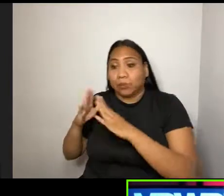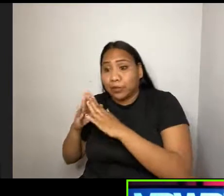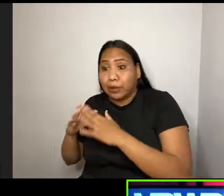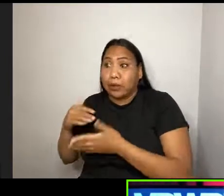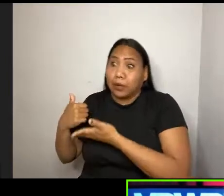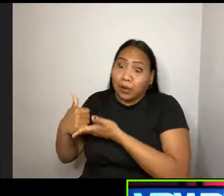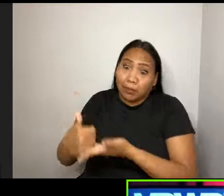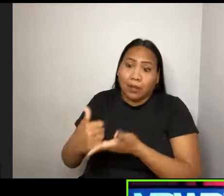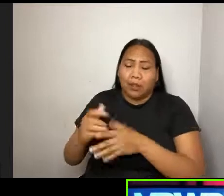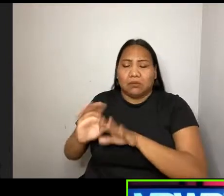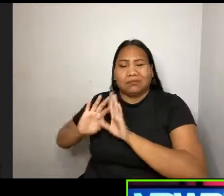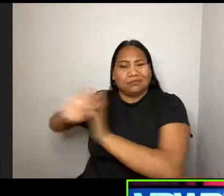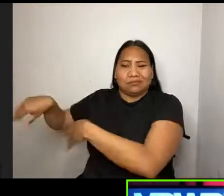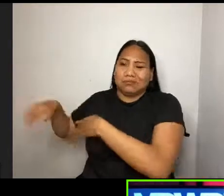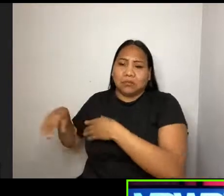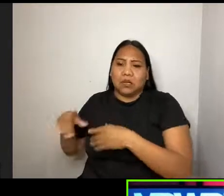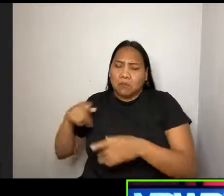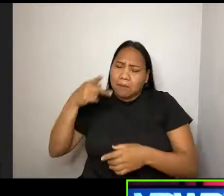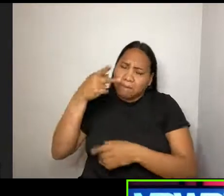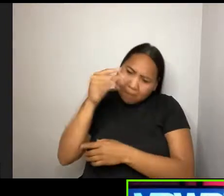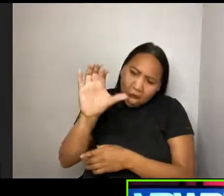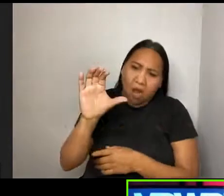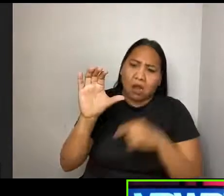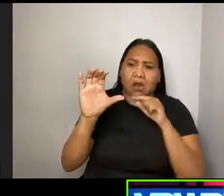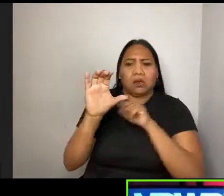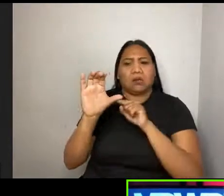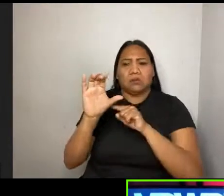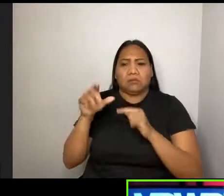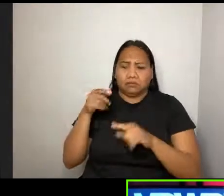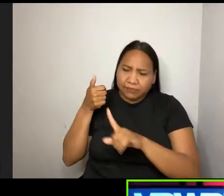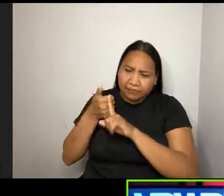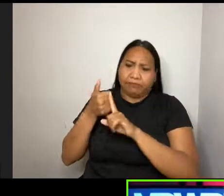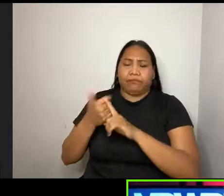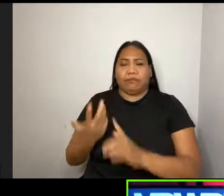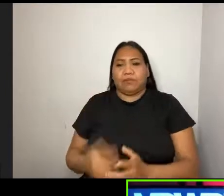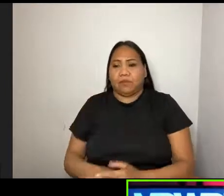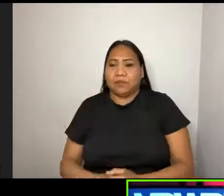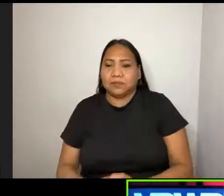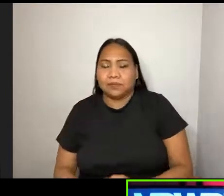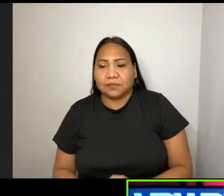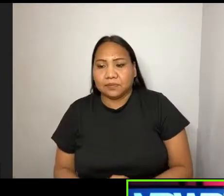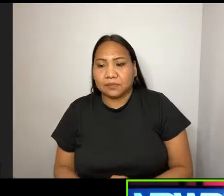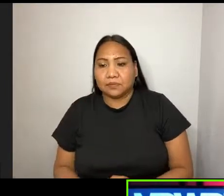of color funded organizations. Divert your own money to those organizations. Seek them out.